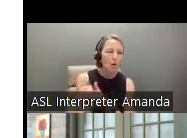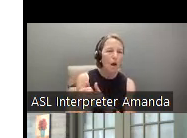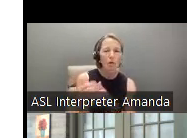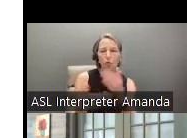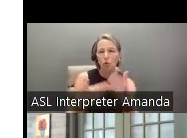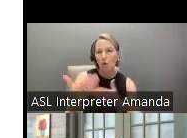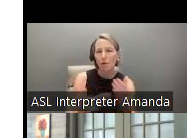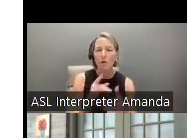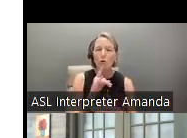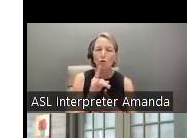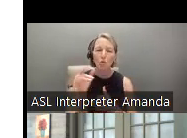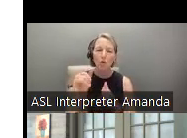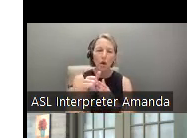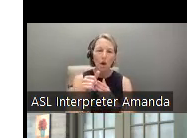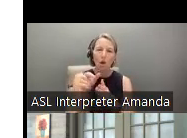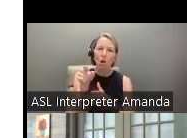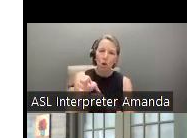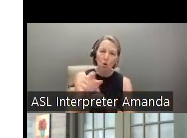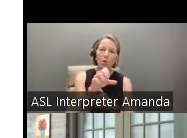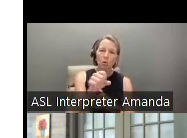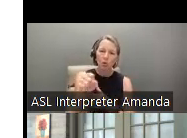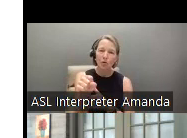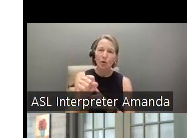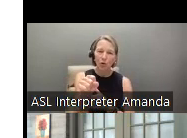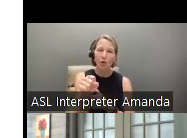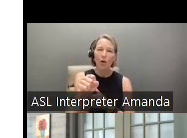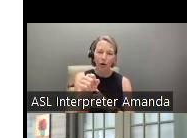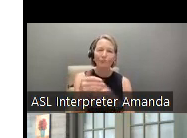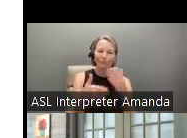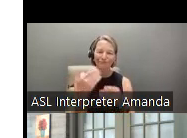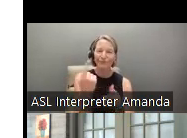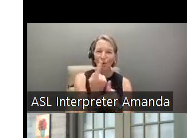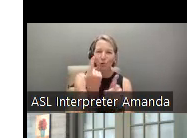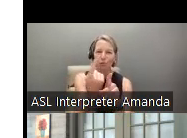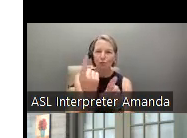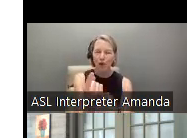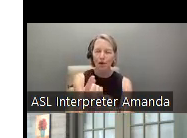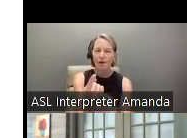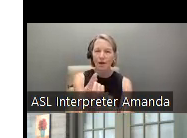to make sure that you and Social Security are on the right track as as you serving as a rep